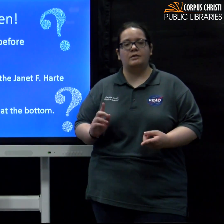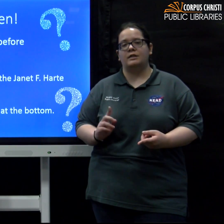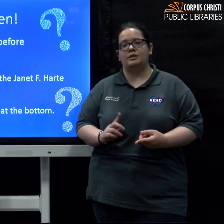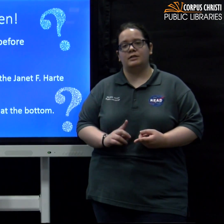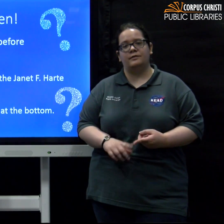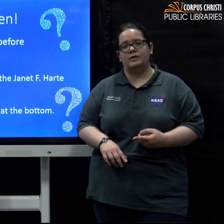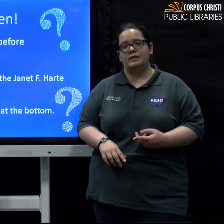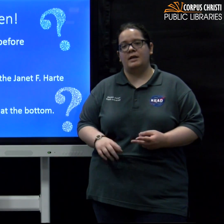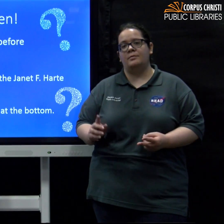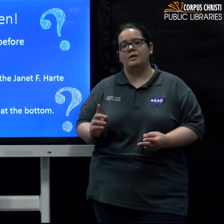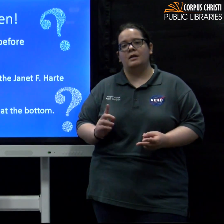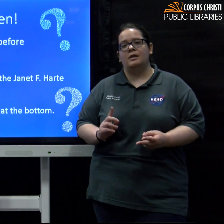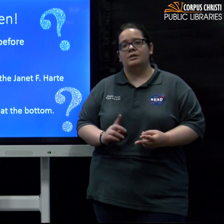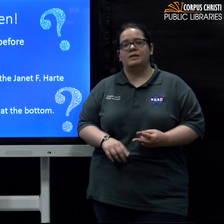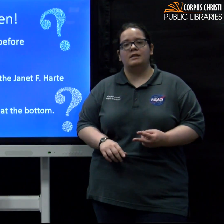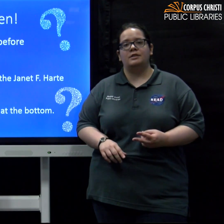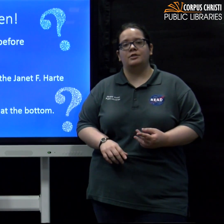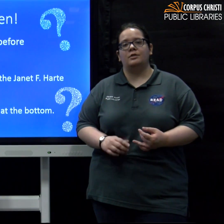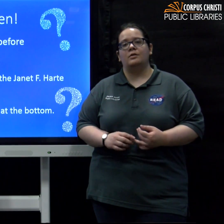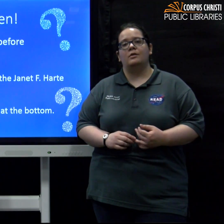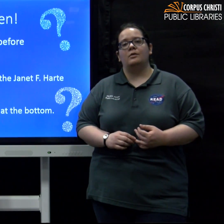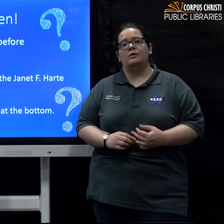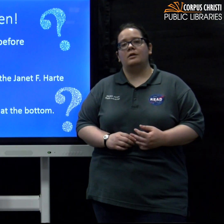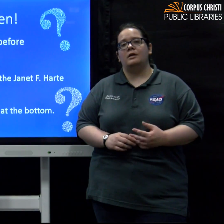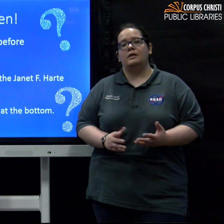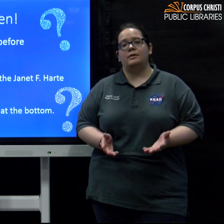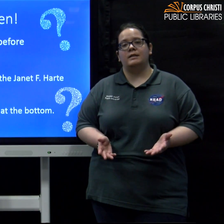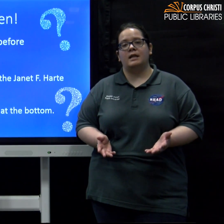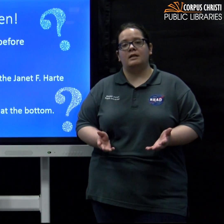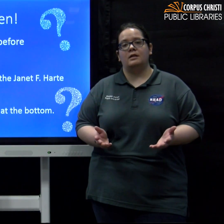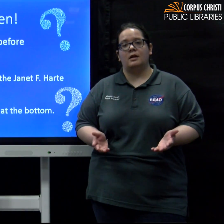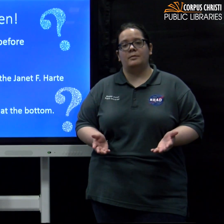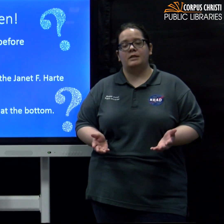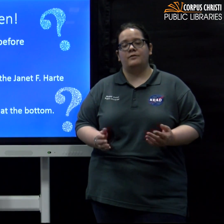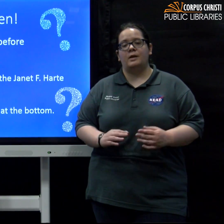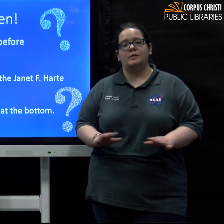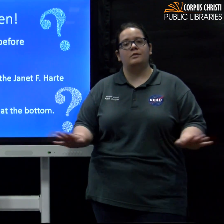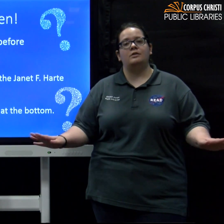that's just a first name, just an initial, or you can sign it anonymous if you absolutely